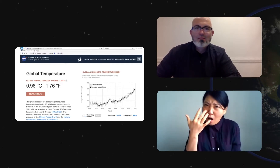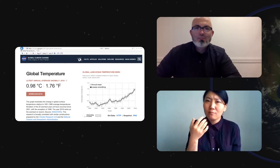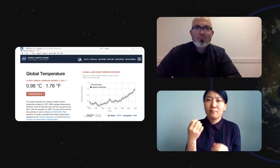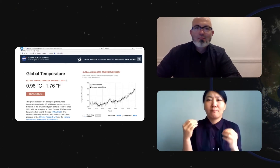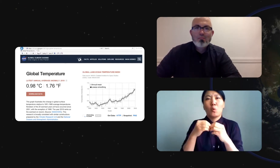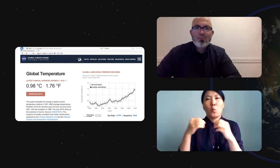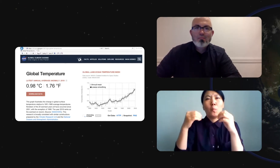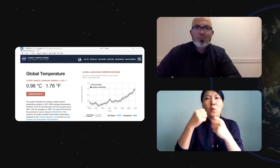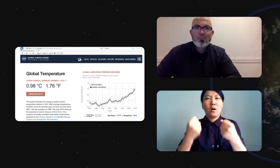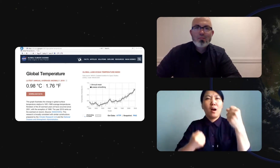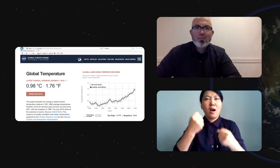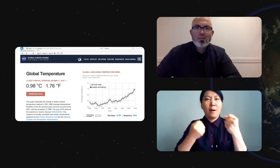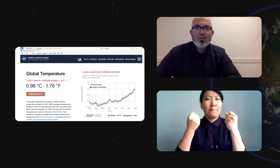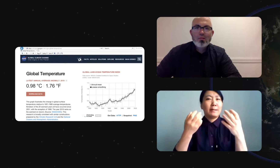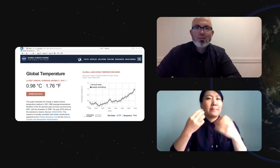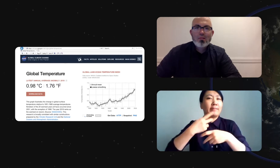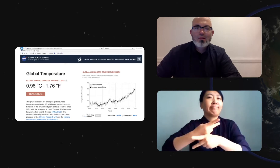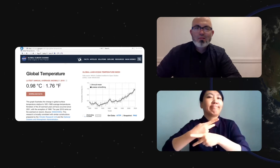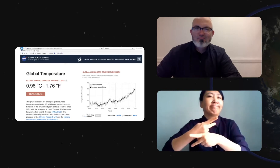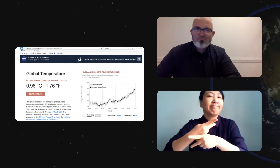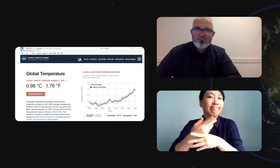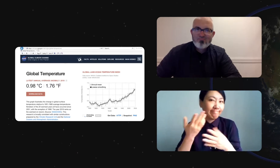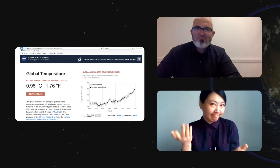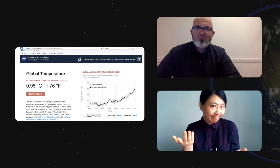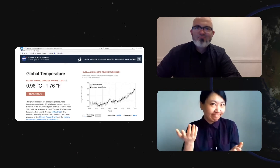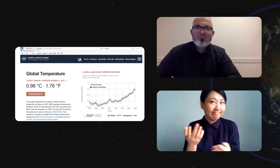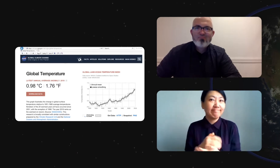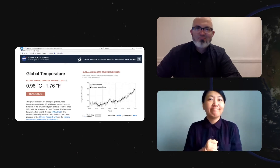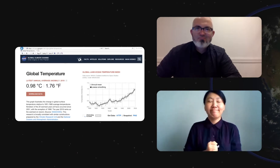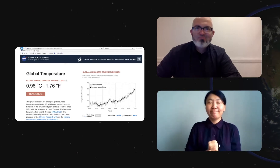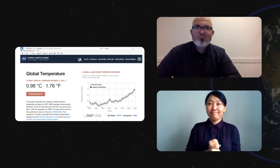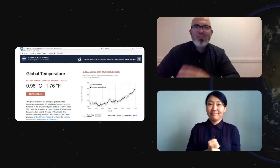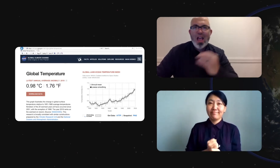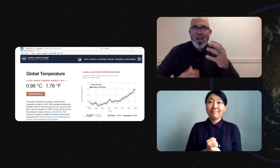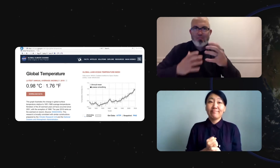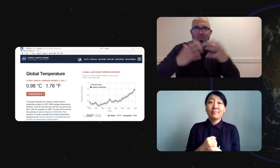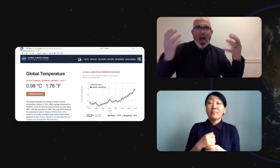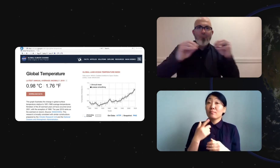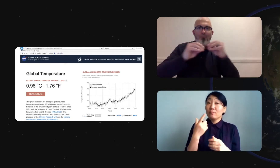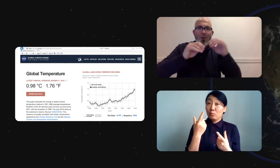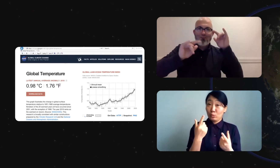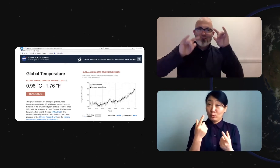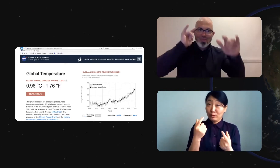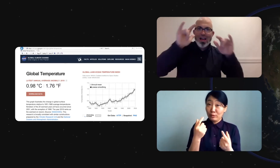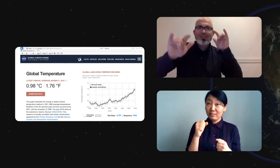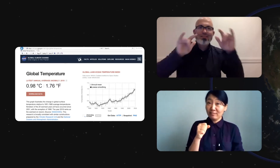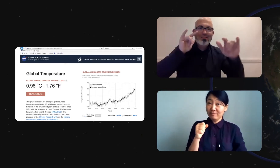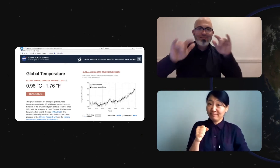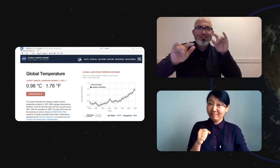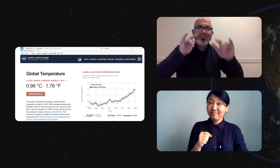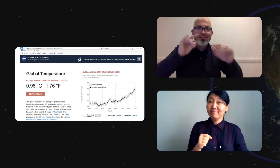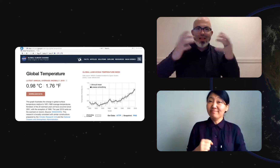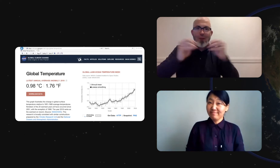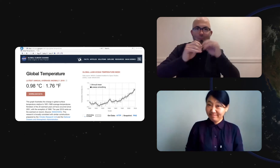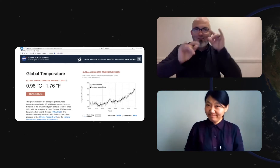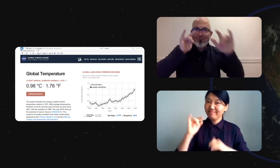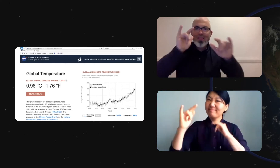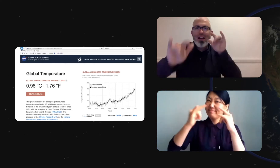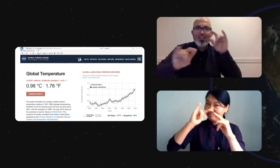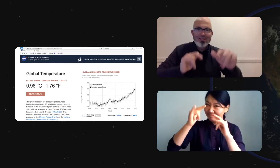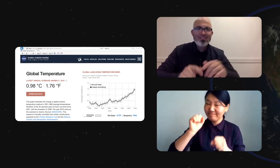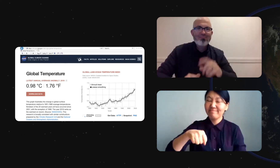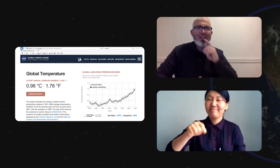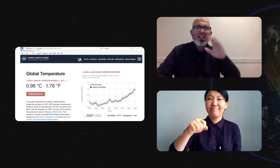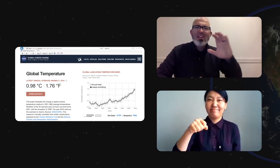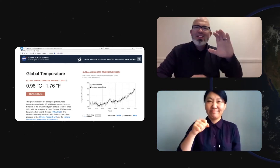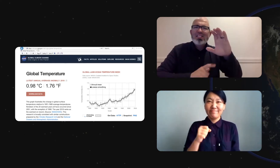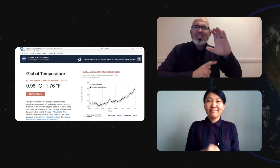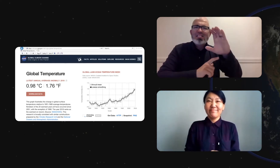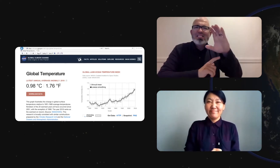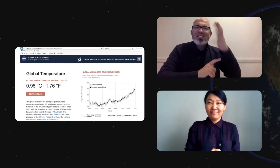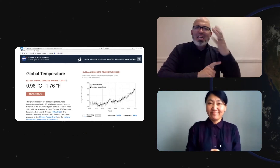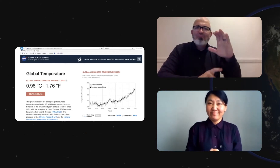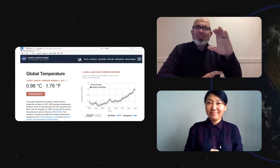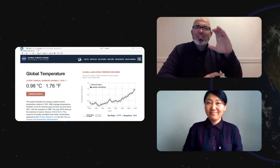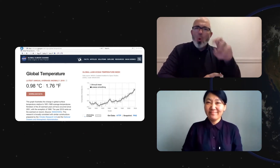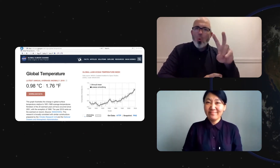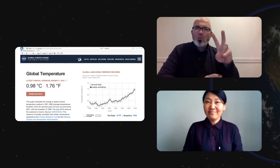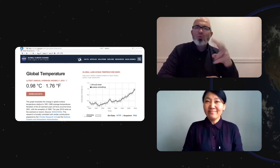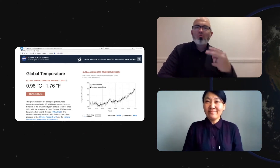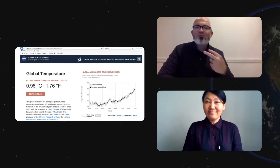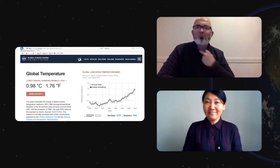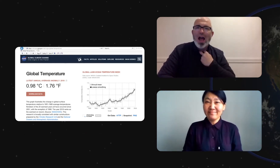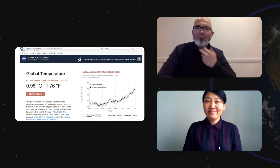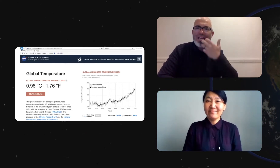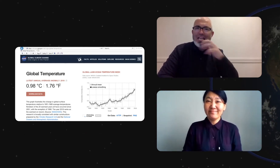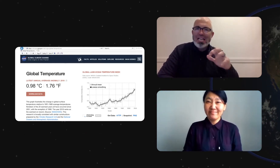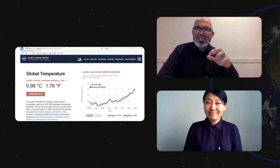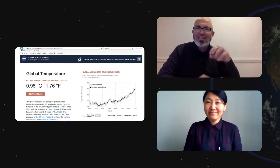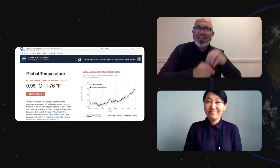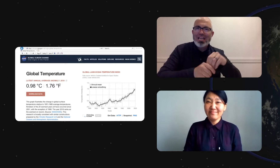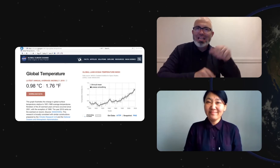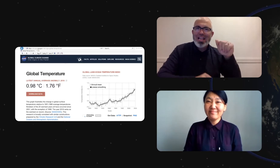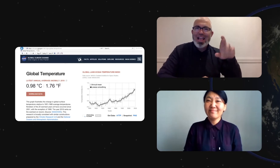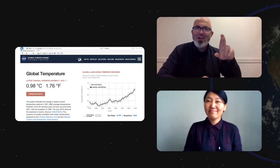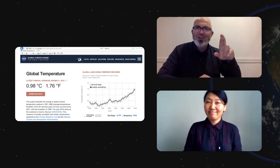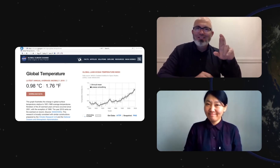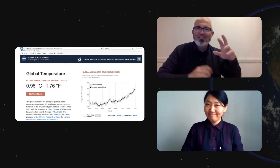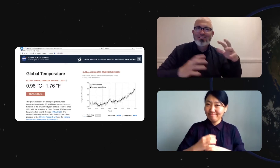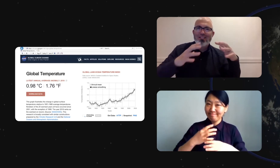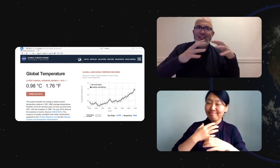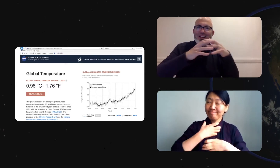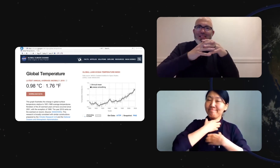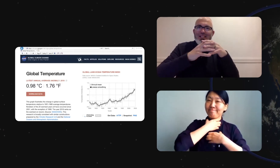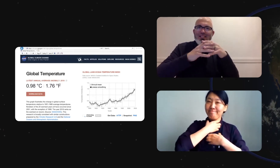You might wonder why, but it's because there's a lot more cars on the road.